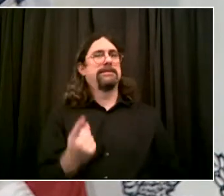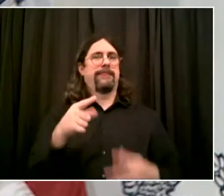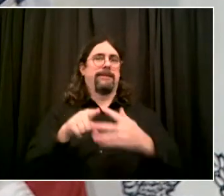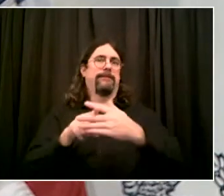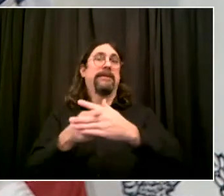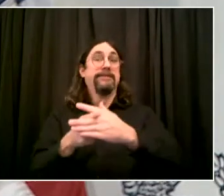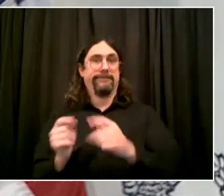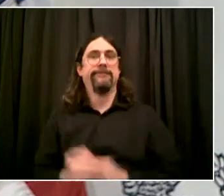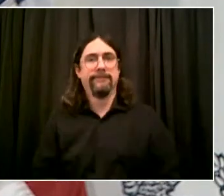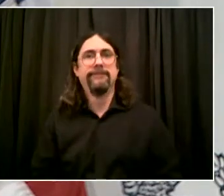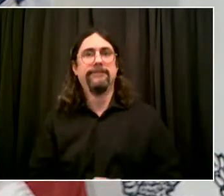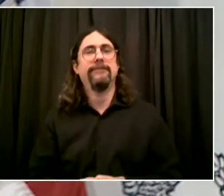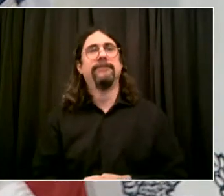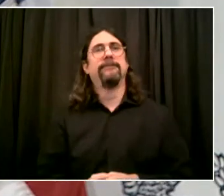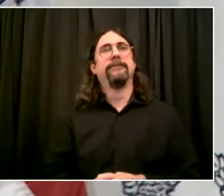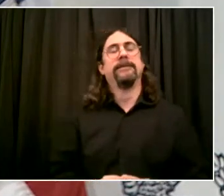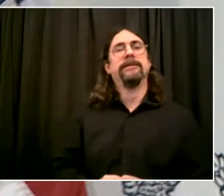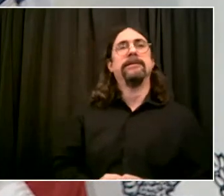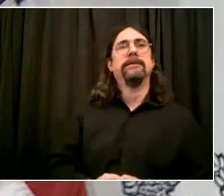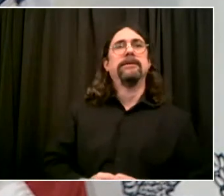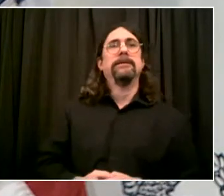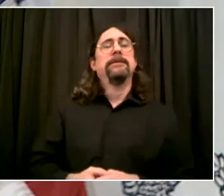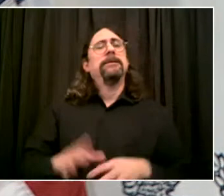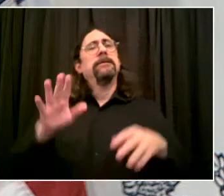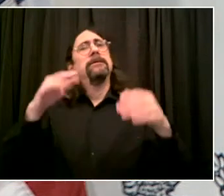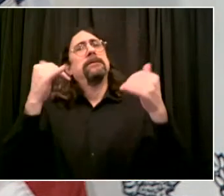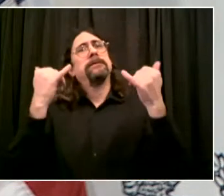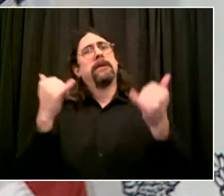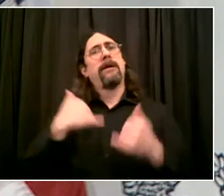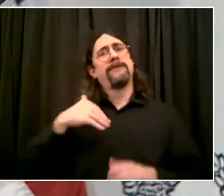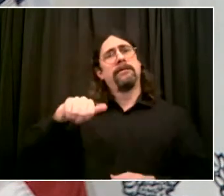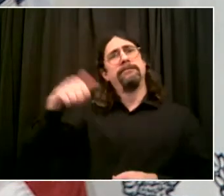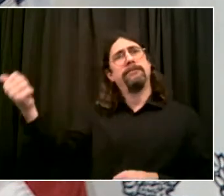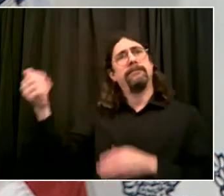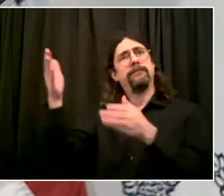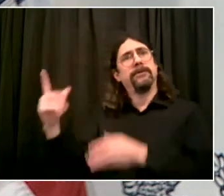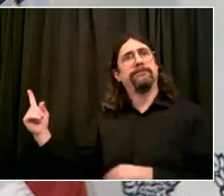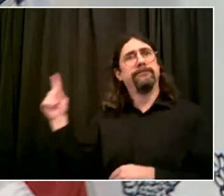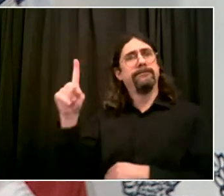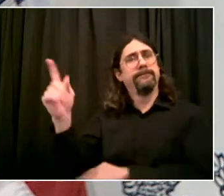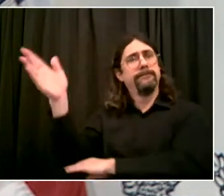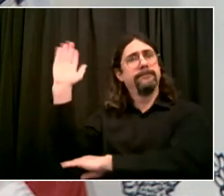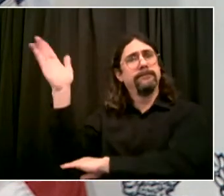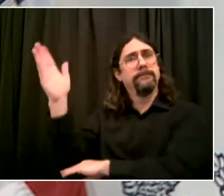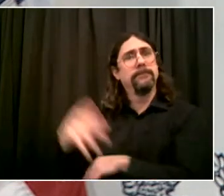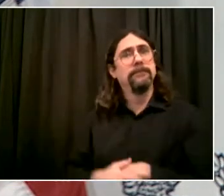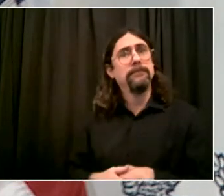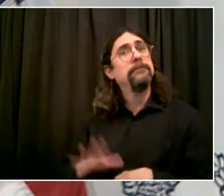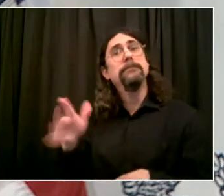MONTHS. THIS IS JUST THE BEGINNING, I ASSURE YOU. THANK YOU SO MUCH.